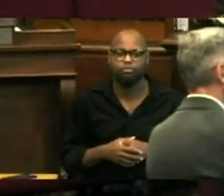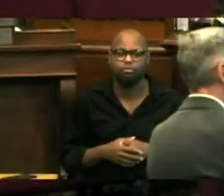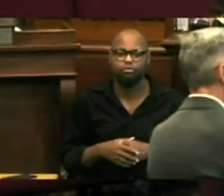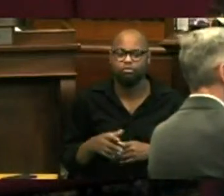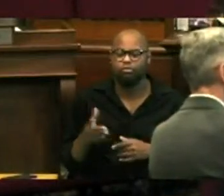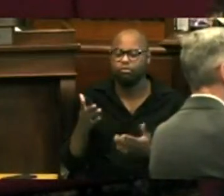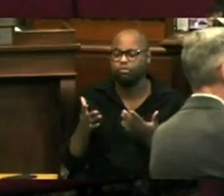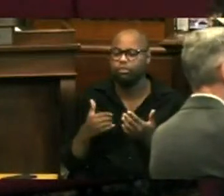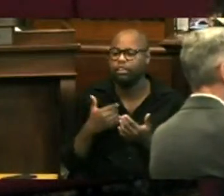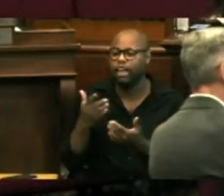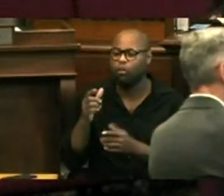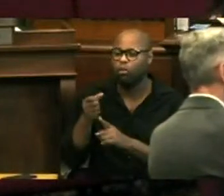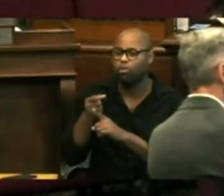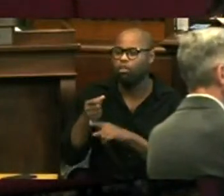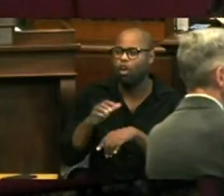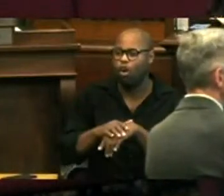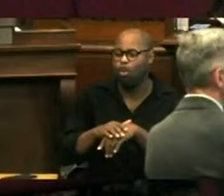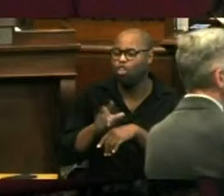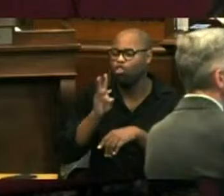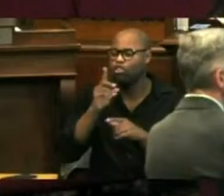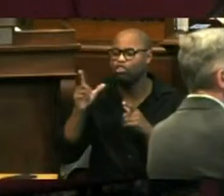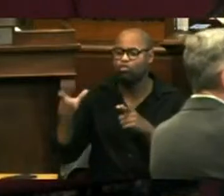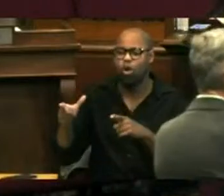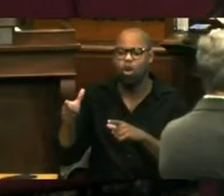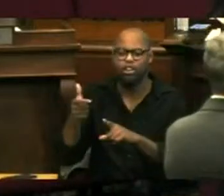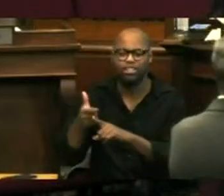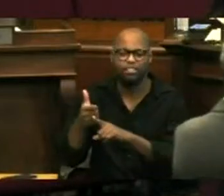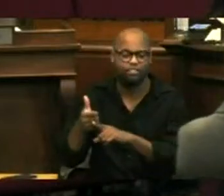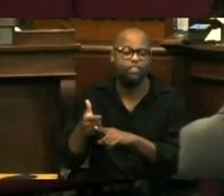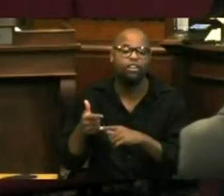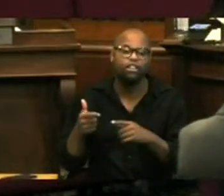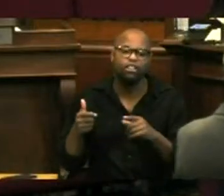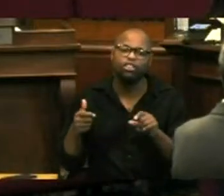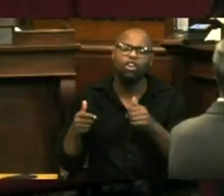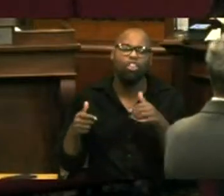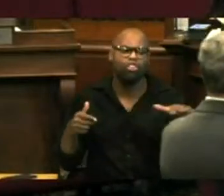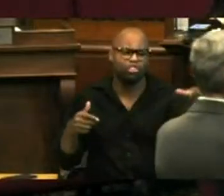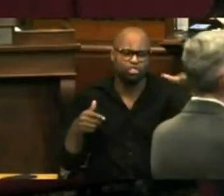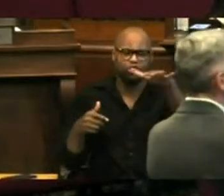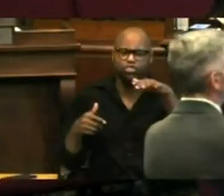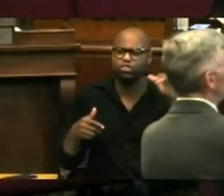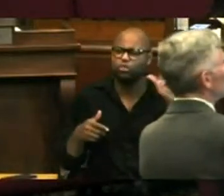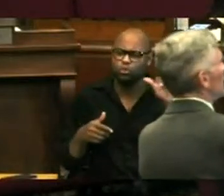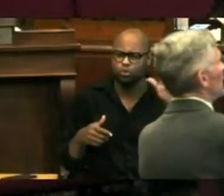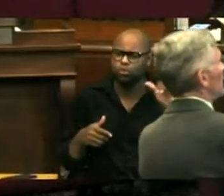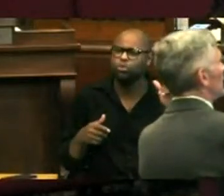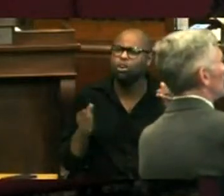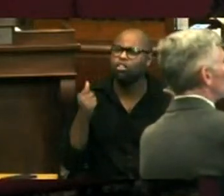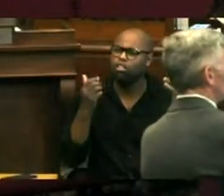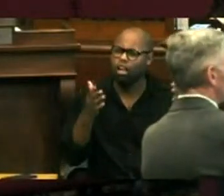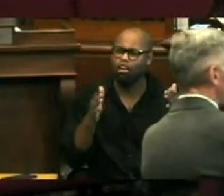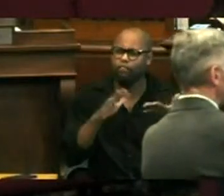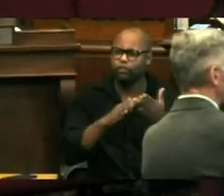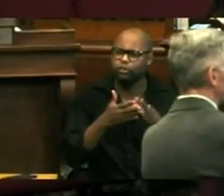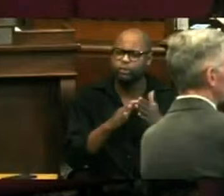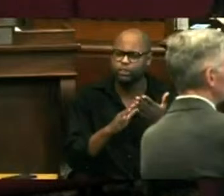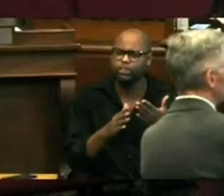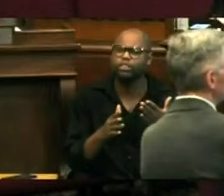concerned about the impact that the need to put orthophosphate in the water might have on the reservoir itself. So there are